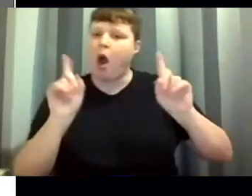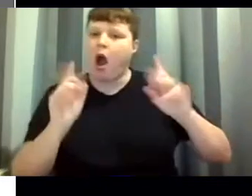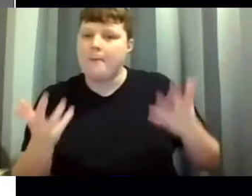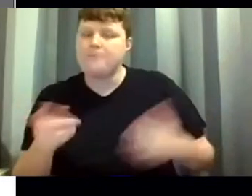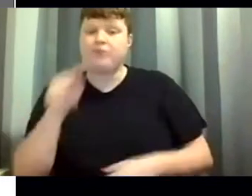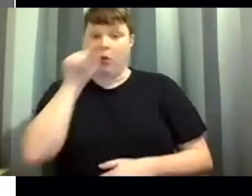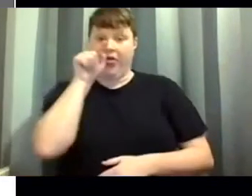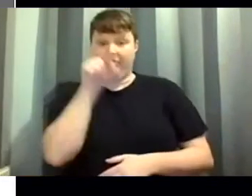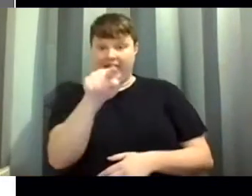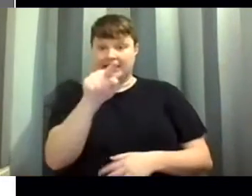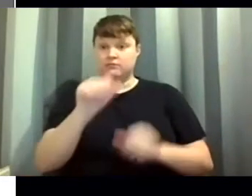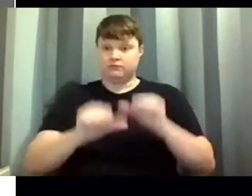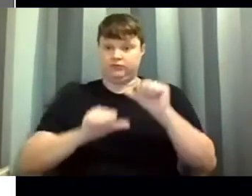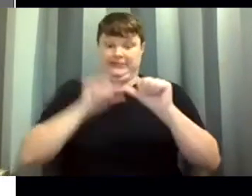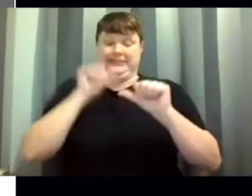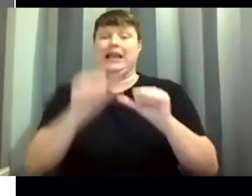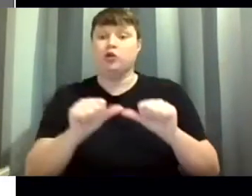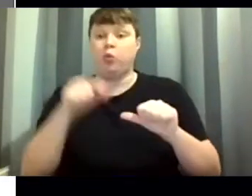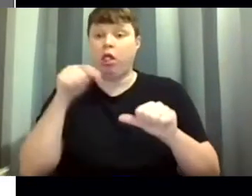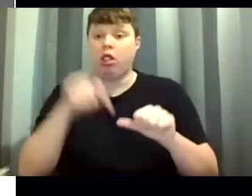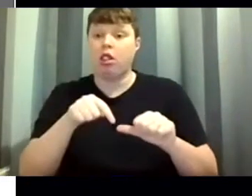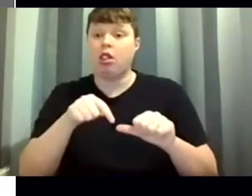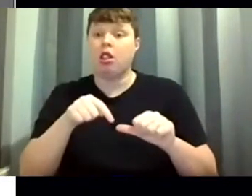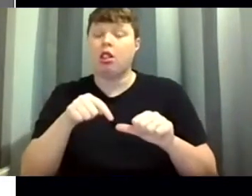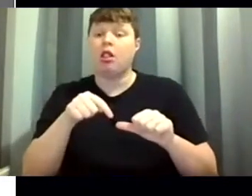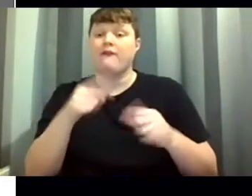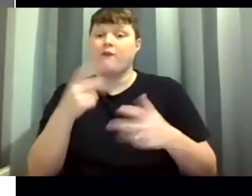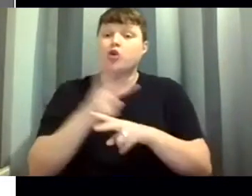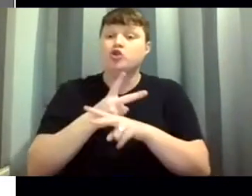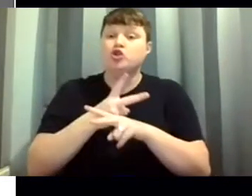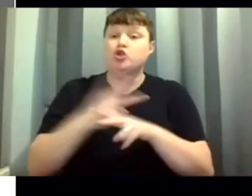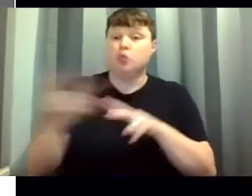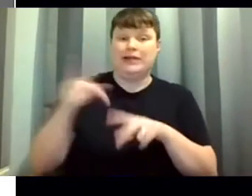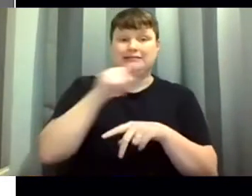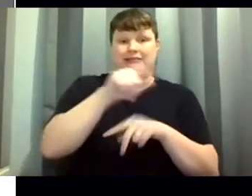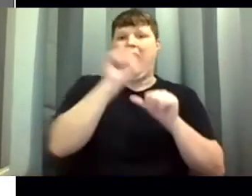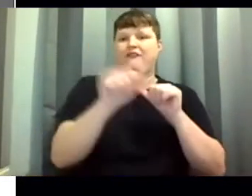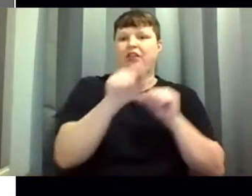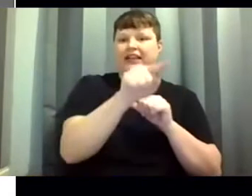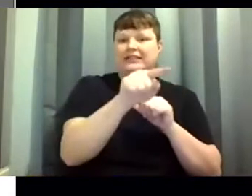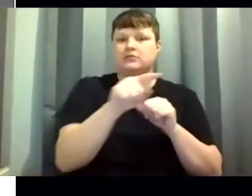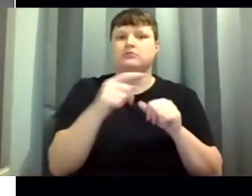replace the operational forecast in about two weeks. We were very close to the "go live" date.